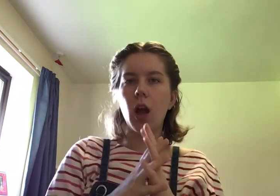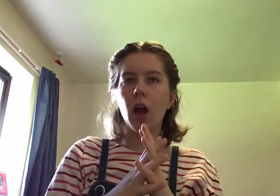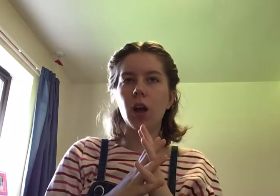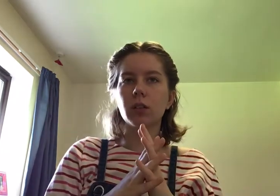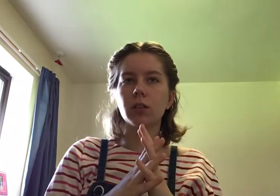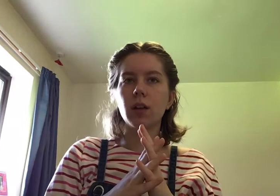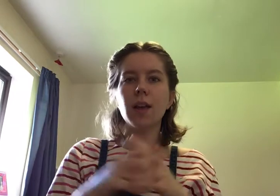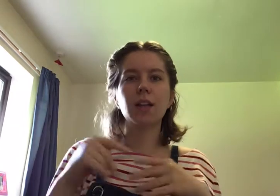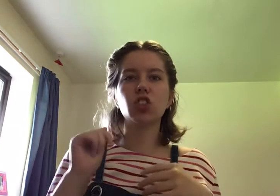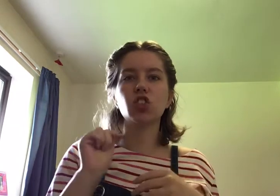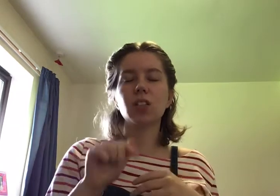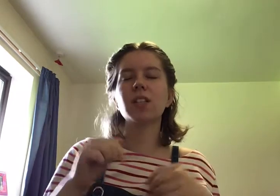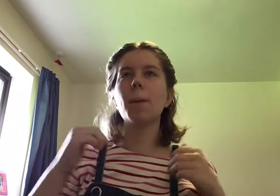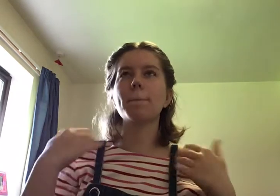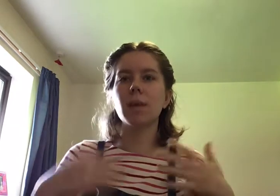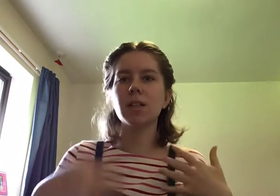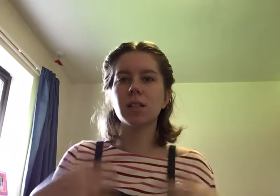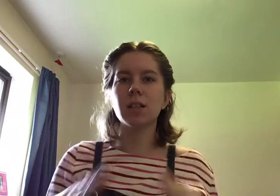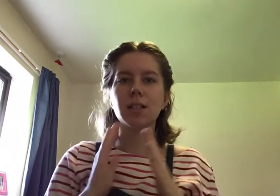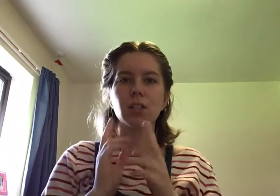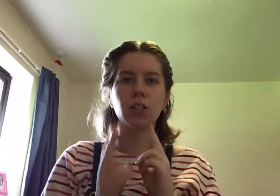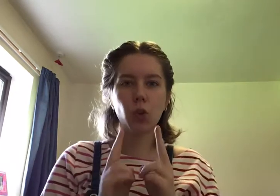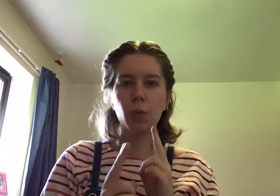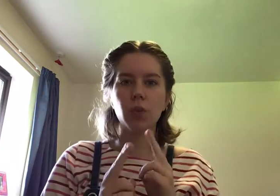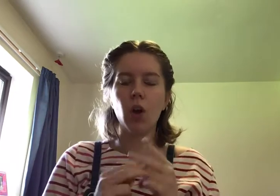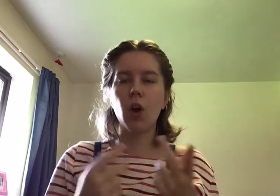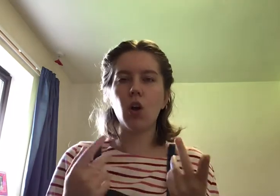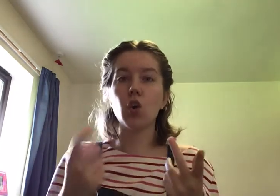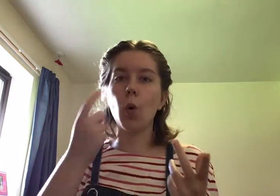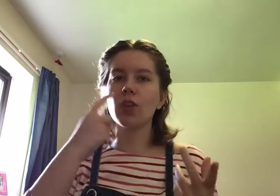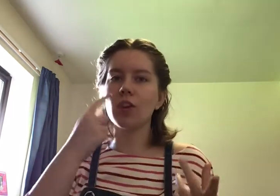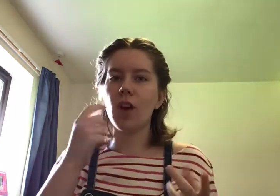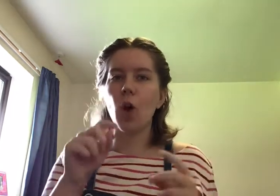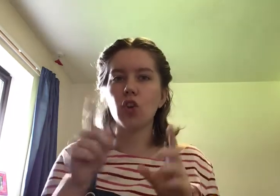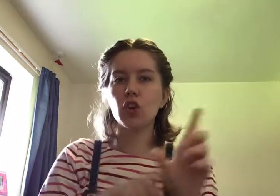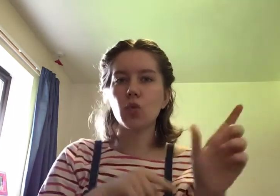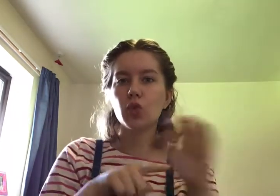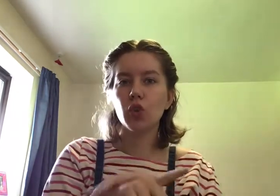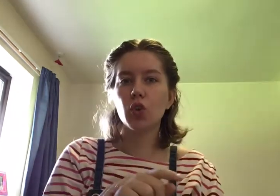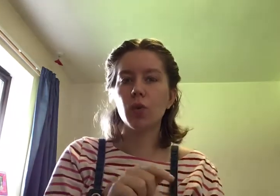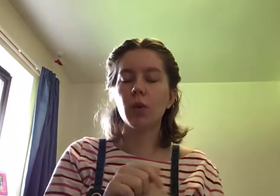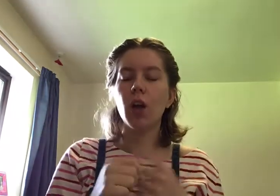She is an amazing interpreter, go check out her youtube.